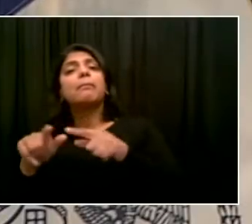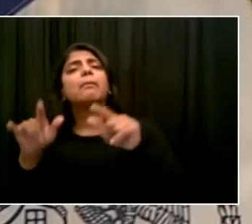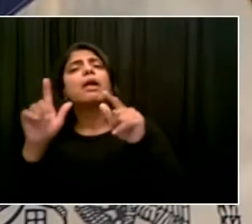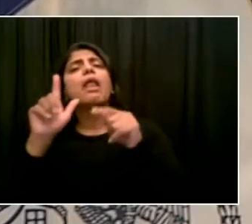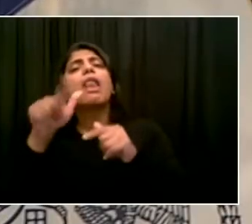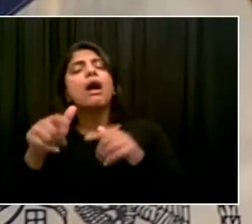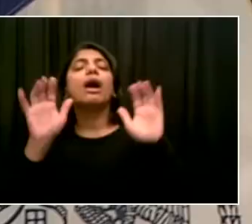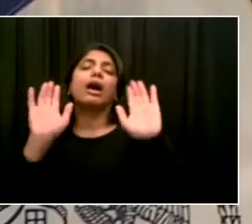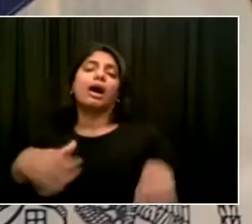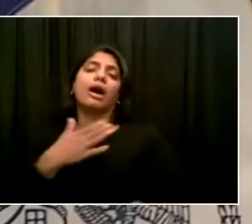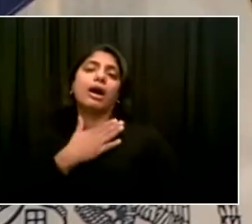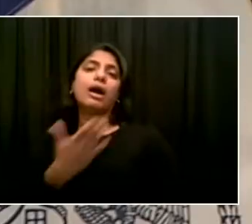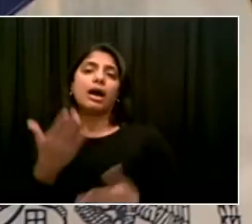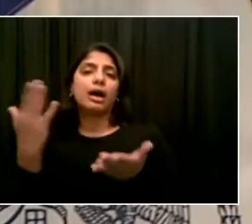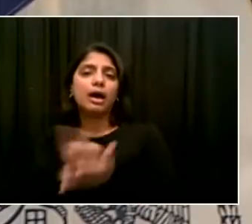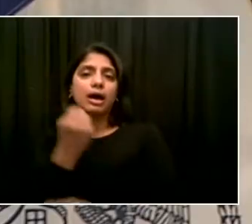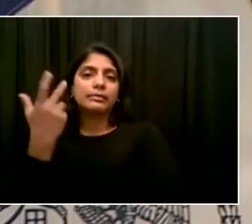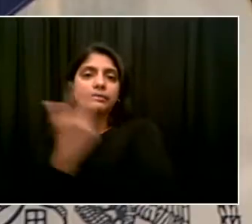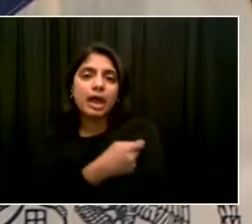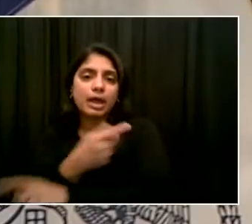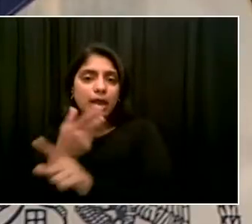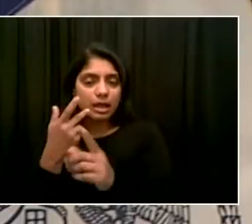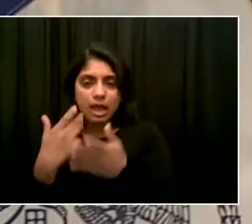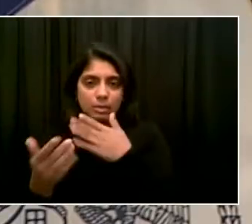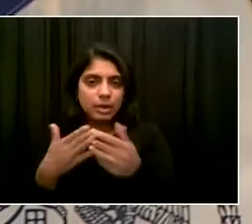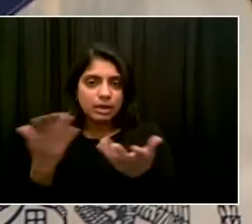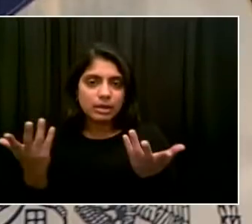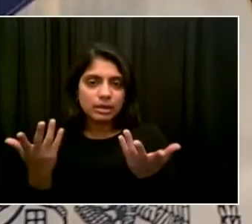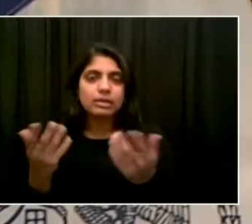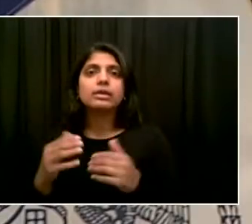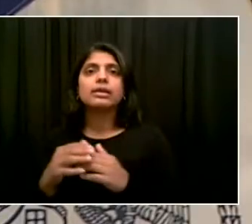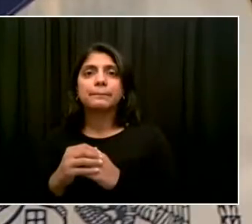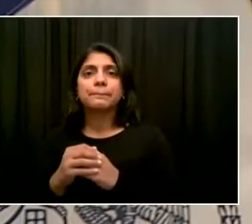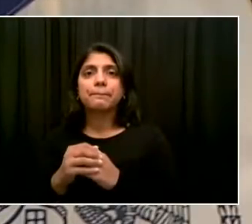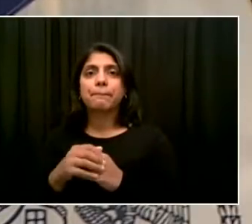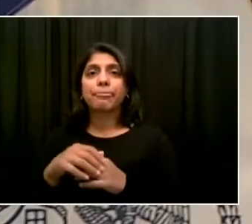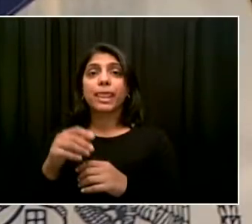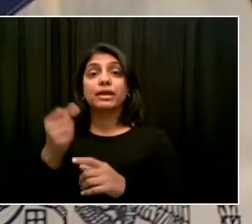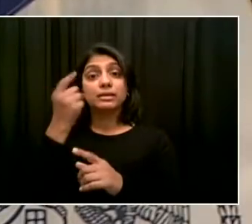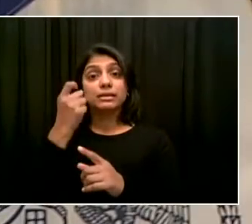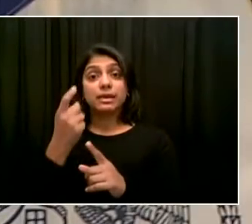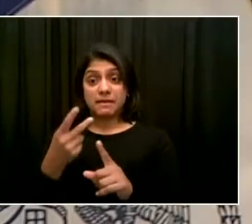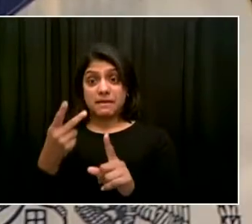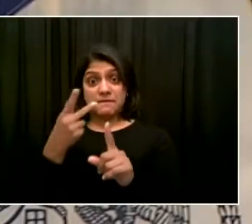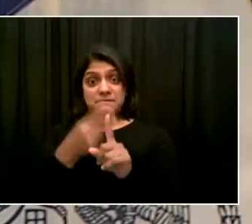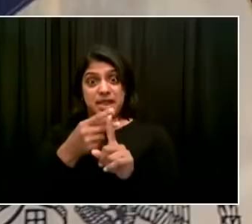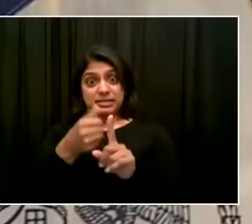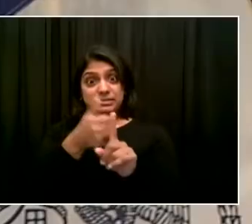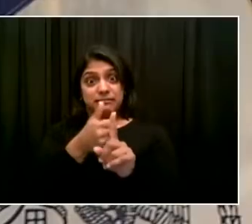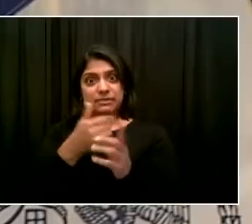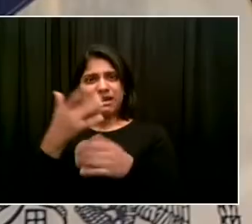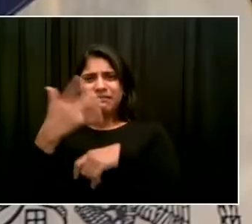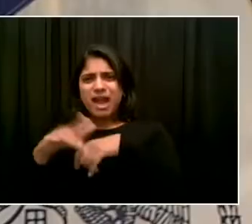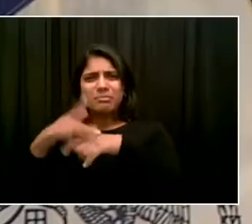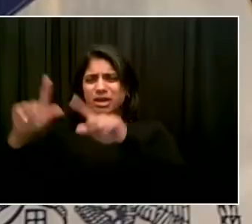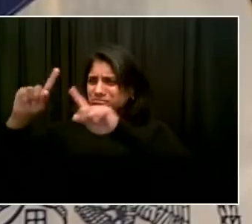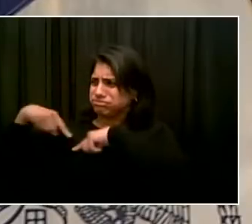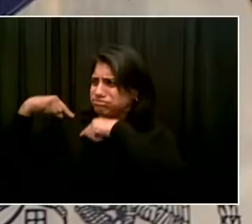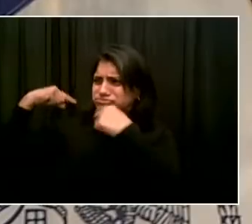WHAT WE HAVE SEEN, MANDATES CAUSE PEOPLE TO MAKE THAT DECISION, YES, I'M GOINTOG GET VACCINATED. IT IS HAPPENED SO CONSISTENTLY NOW. AGAIN WE TALKED ABOUT AT THE OTHER DAY. WHEN WE STARTE D VACCINATION A